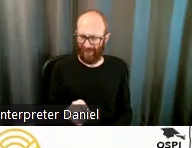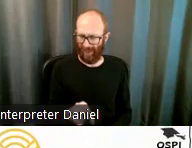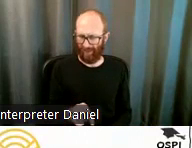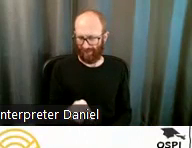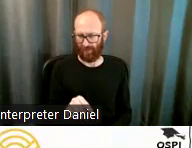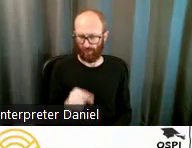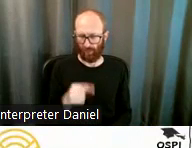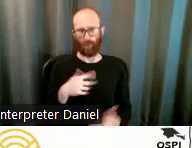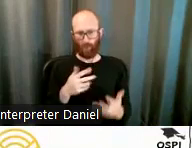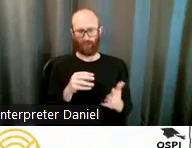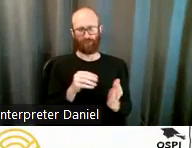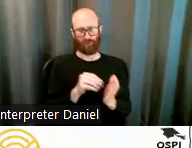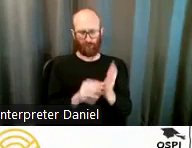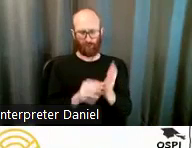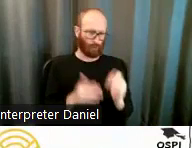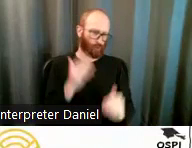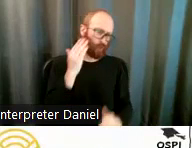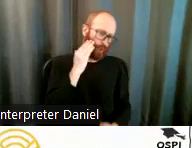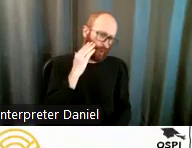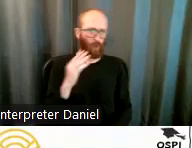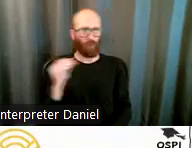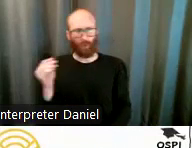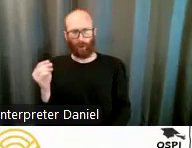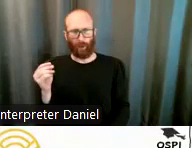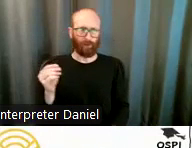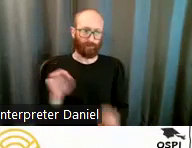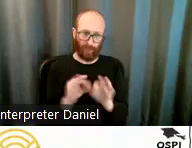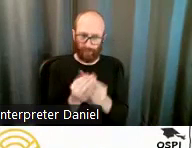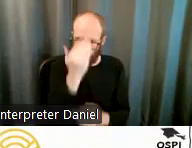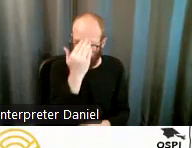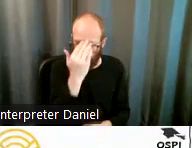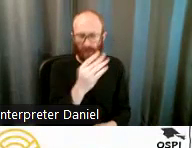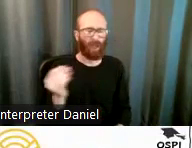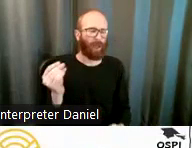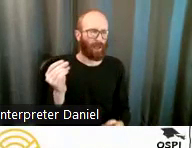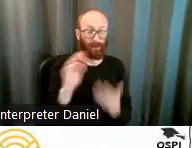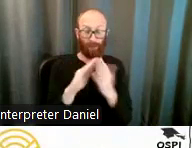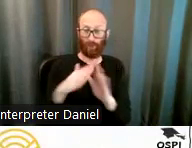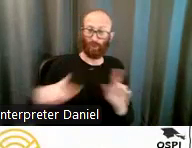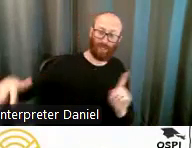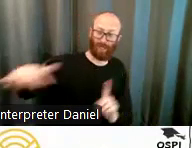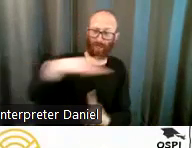to and any of their Community outside of school to understand what the best choices